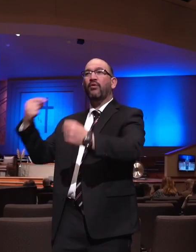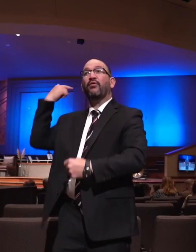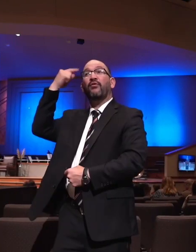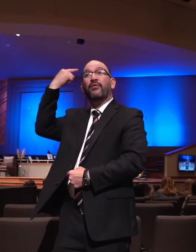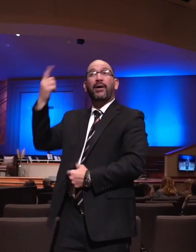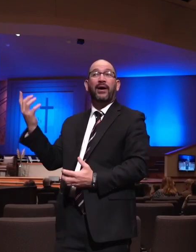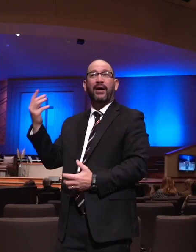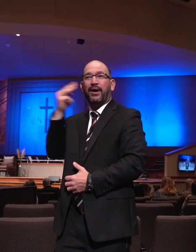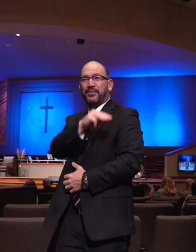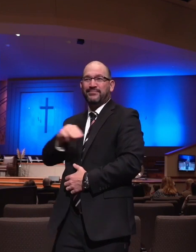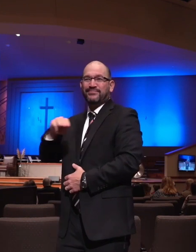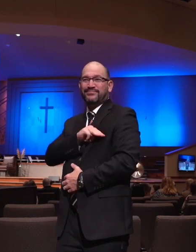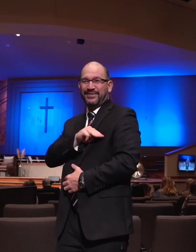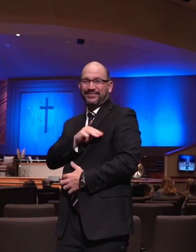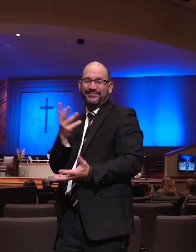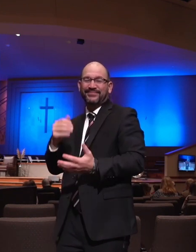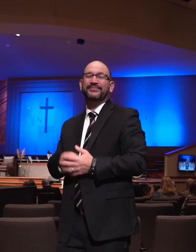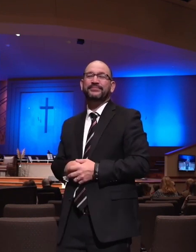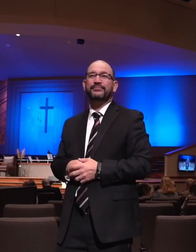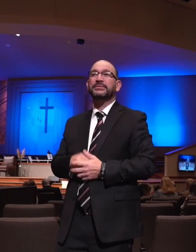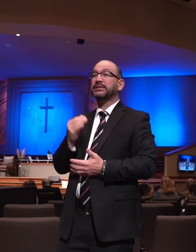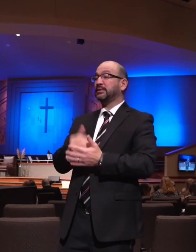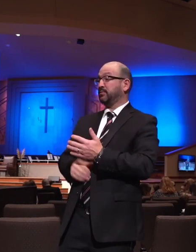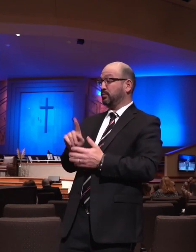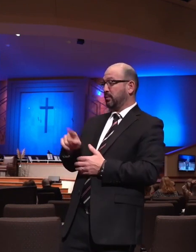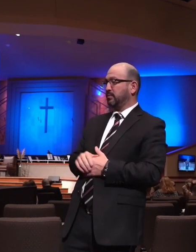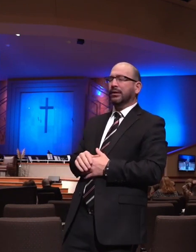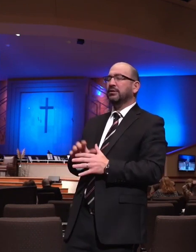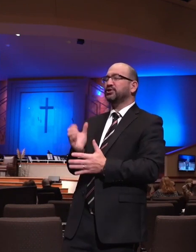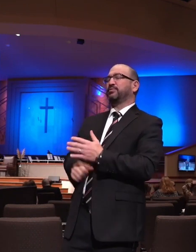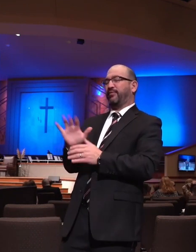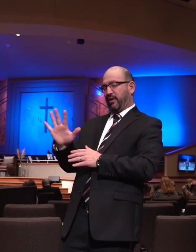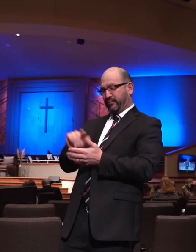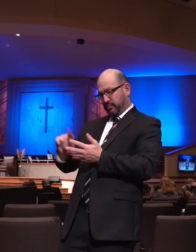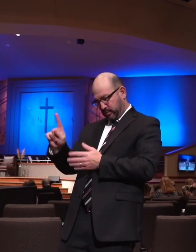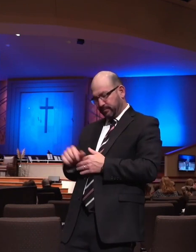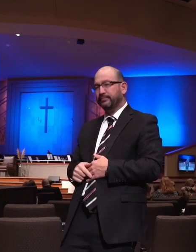this is amazing look at chapter one or chapter five verse one now Naaman